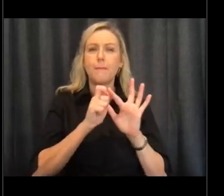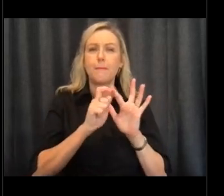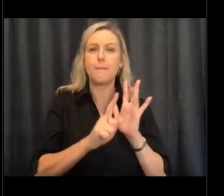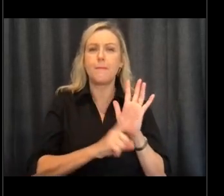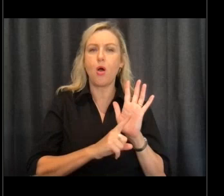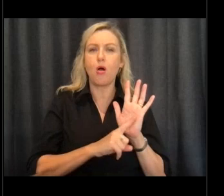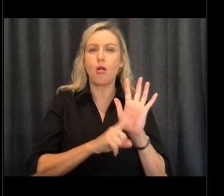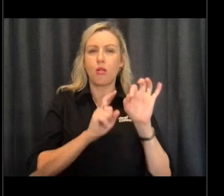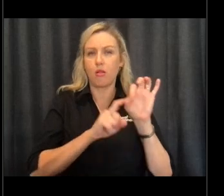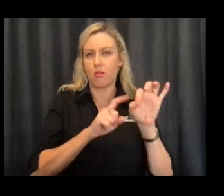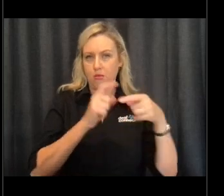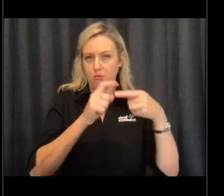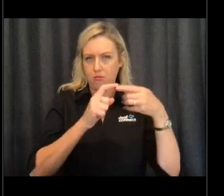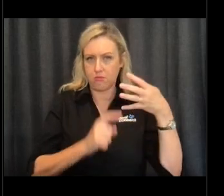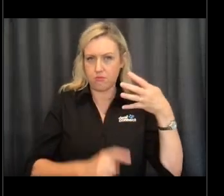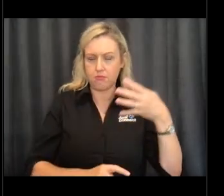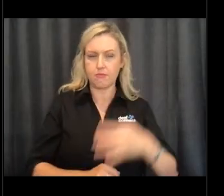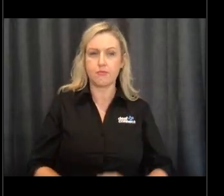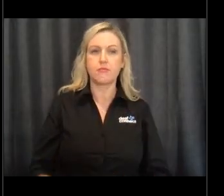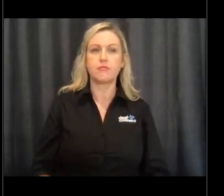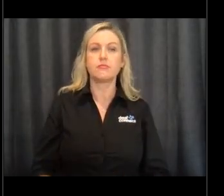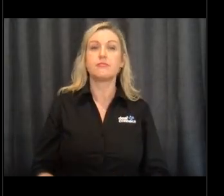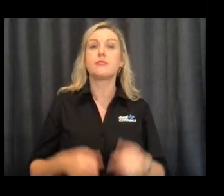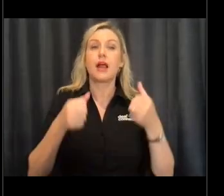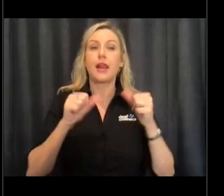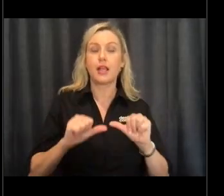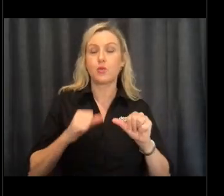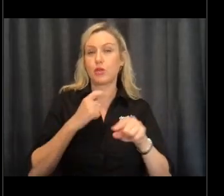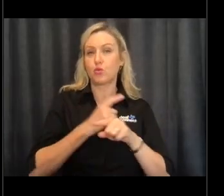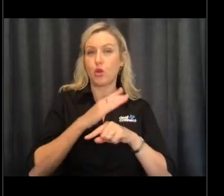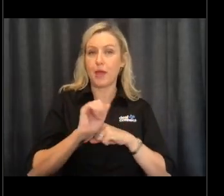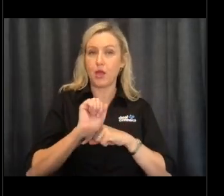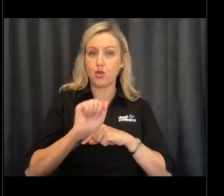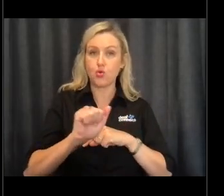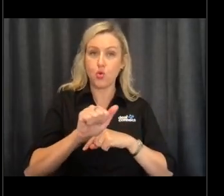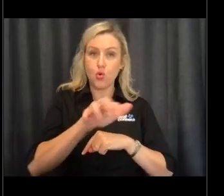Our next poll just focuses on what region you work in.